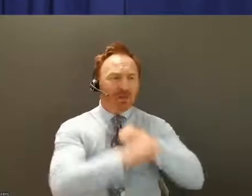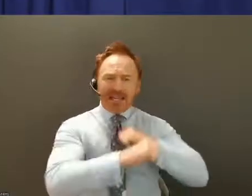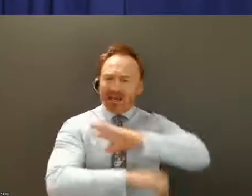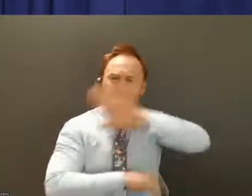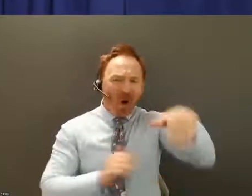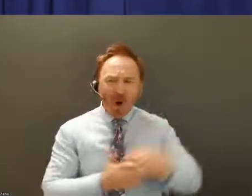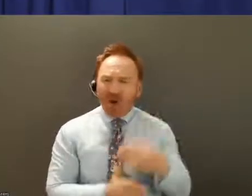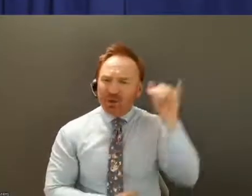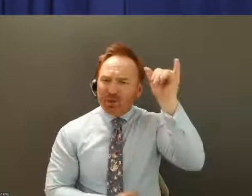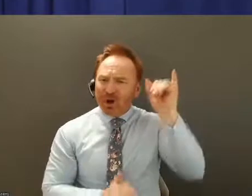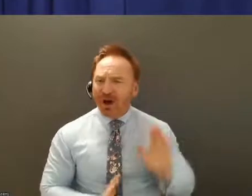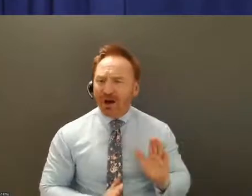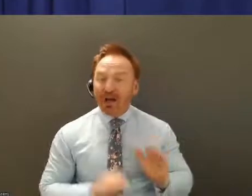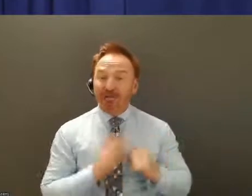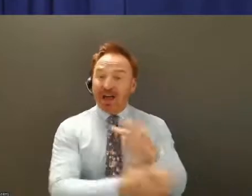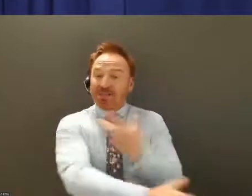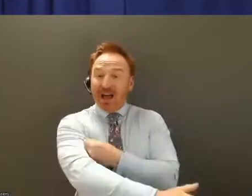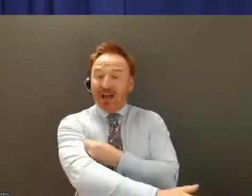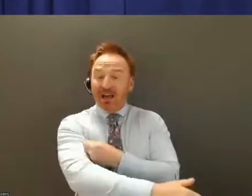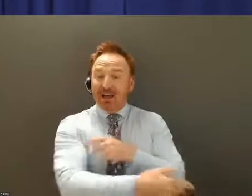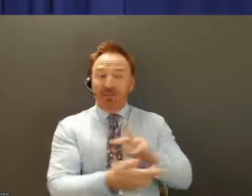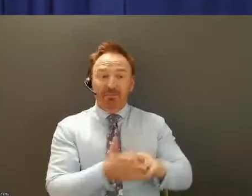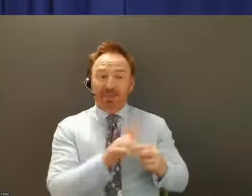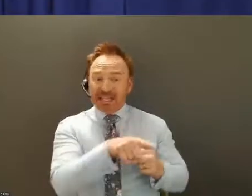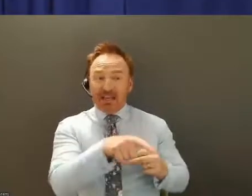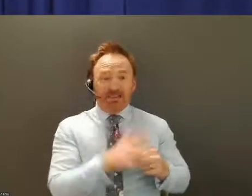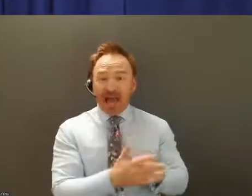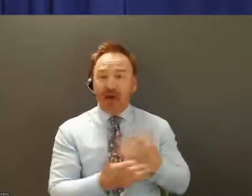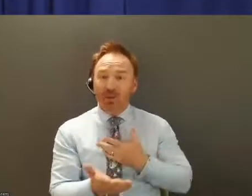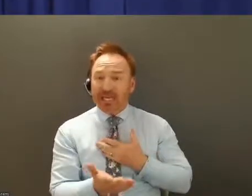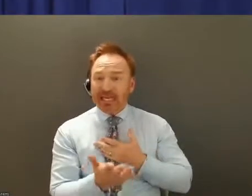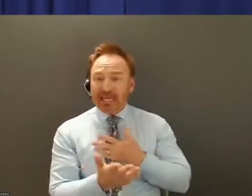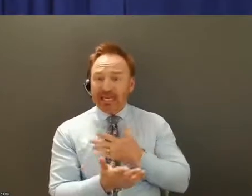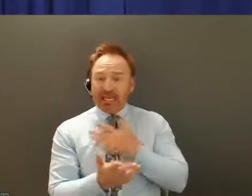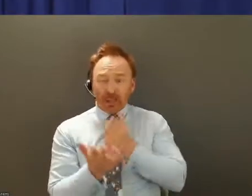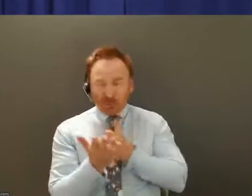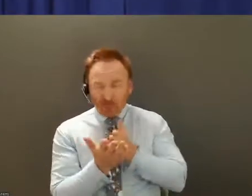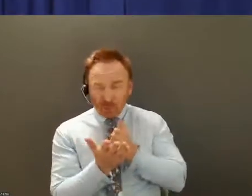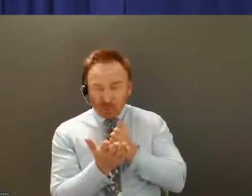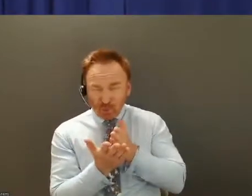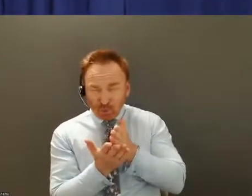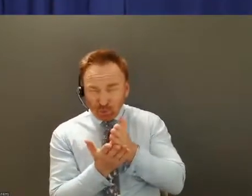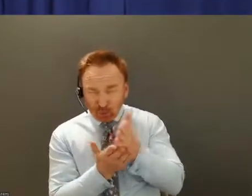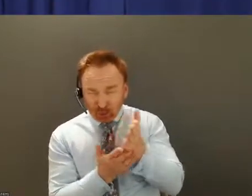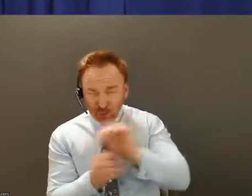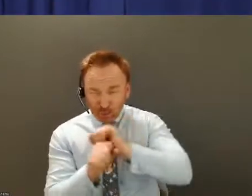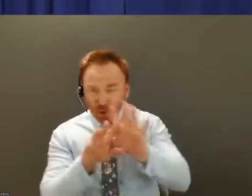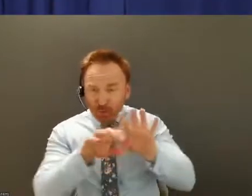your friends and neighbours stay safe. When it comes to keeping